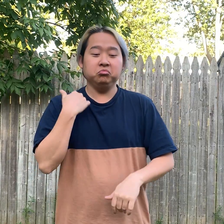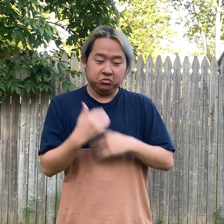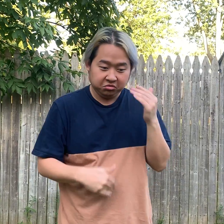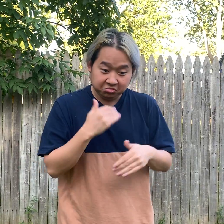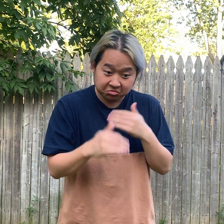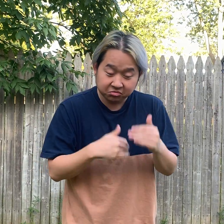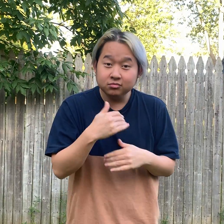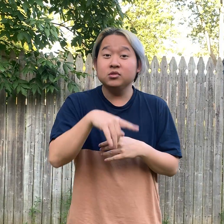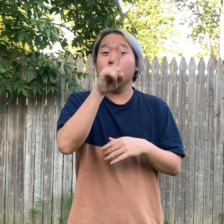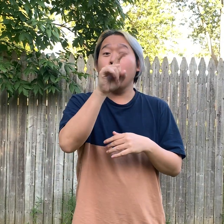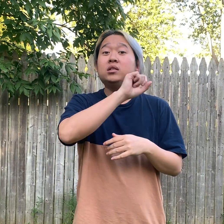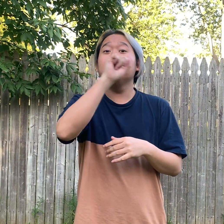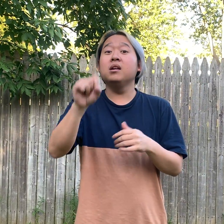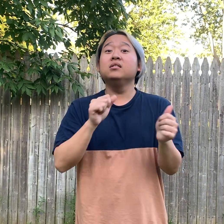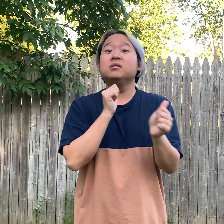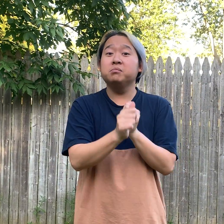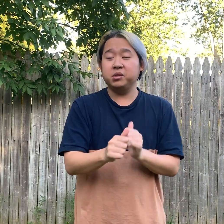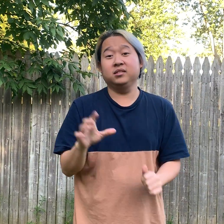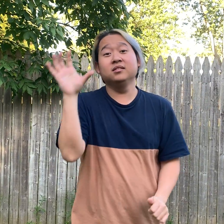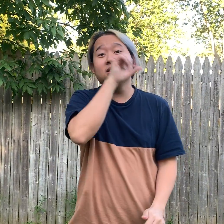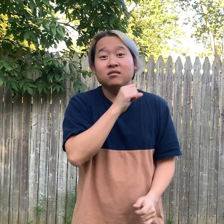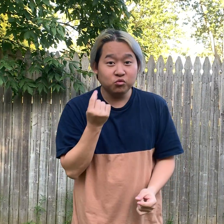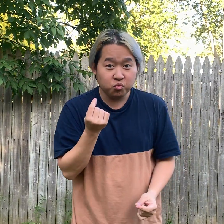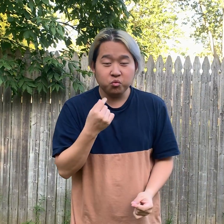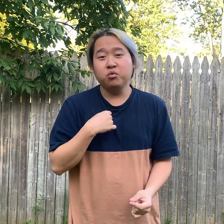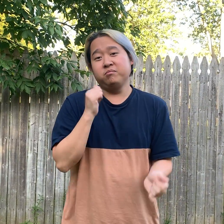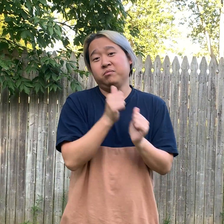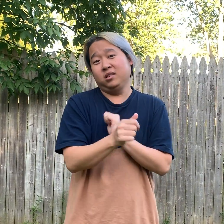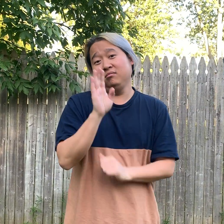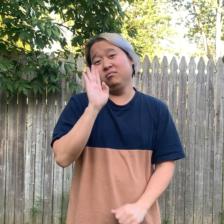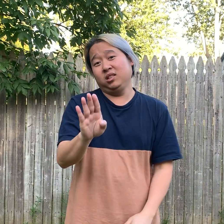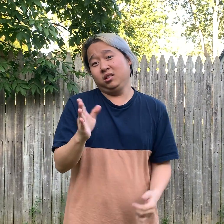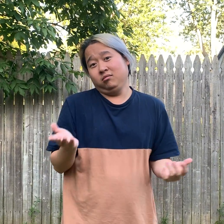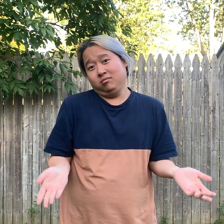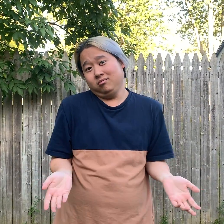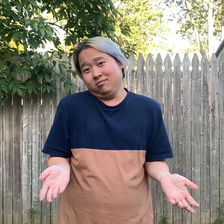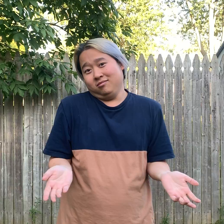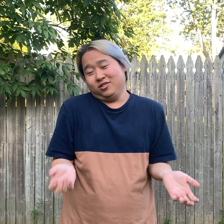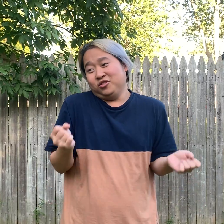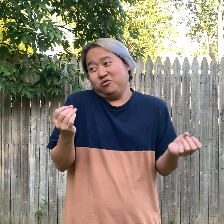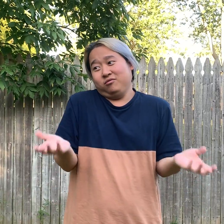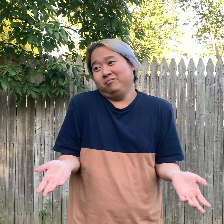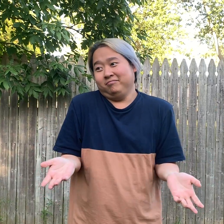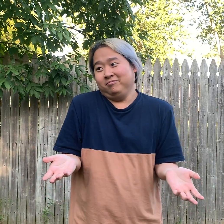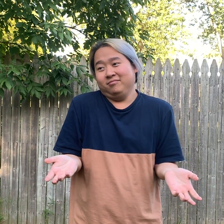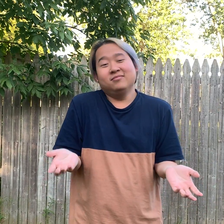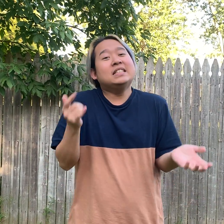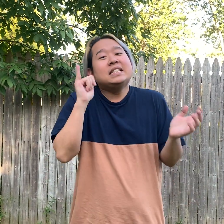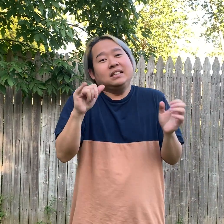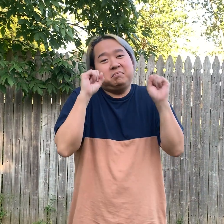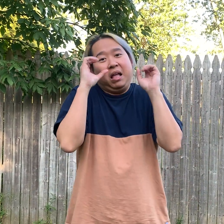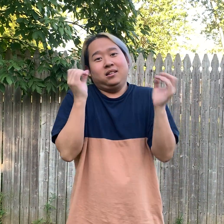And after one semester in the sciences, I passed biology with a B! So that was incredible!